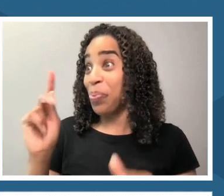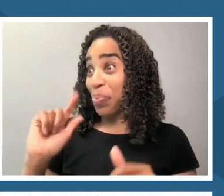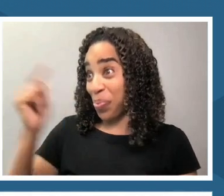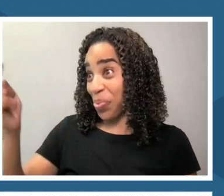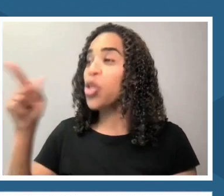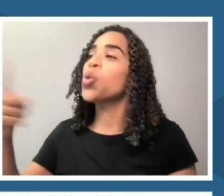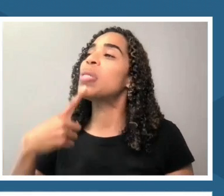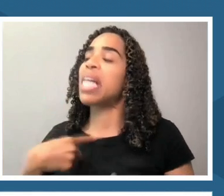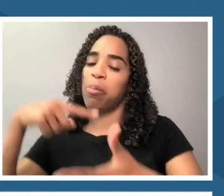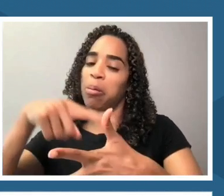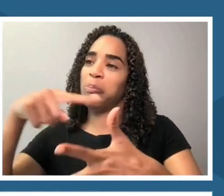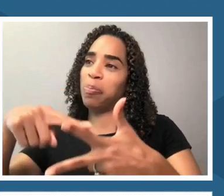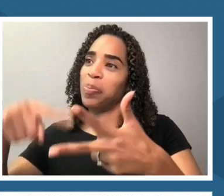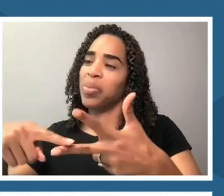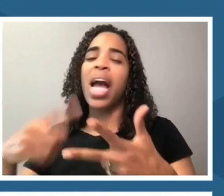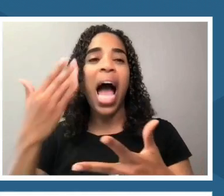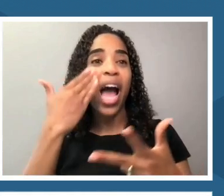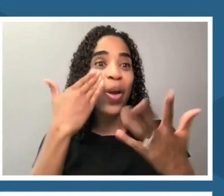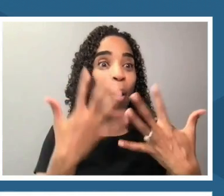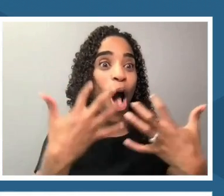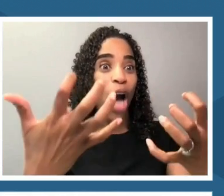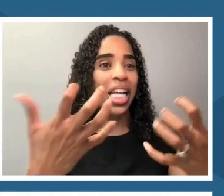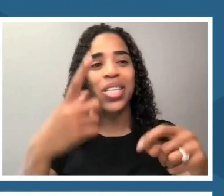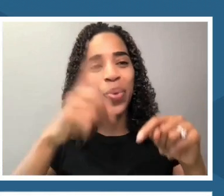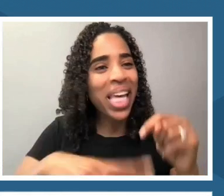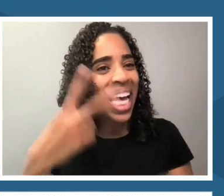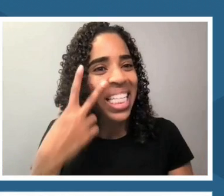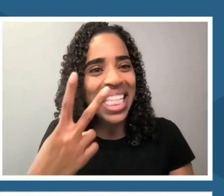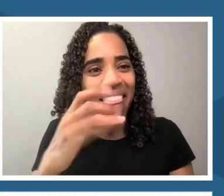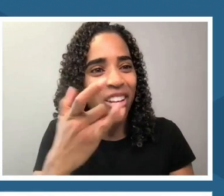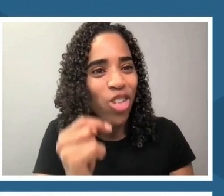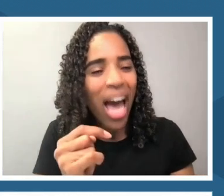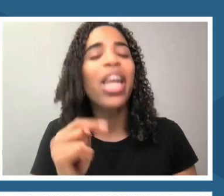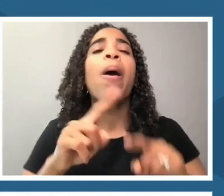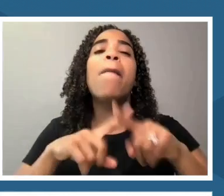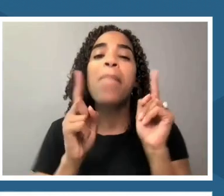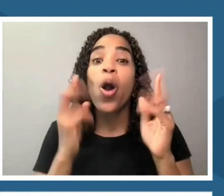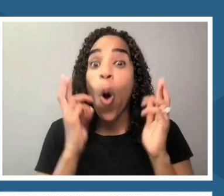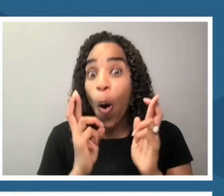audience members i know we can't see your chat or you know but hopefully you